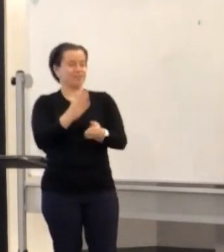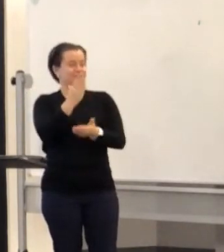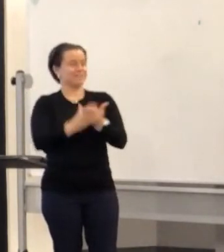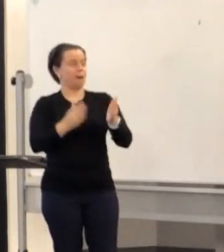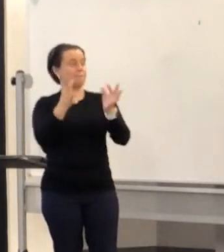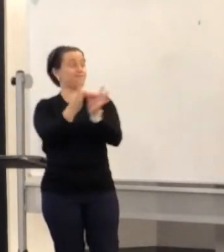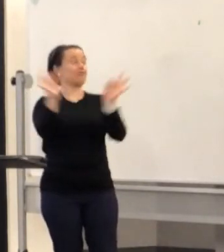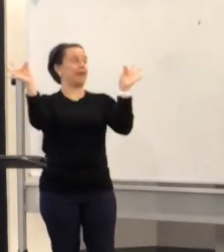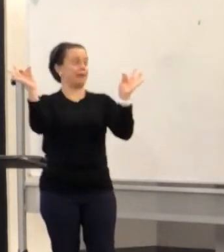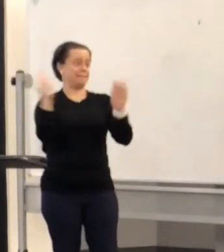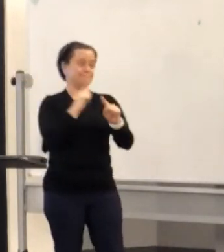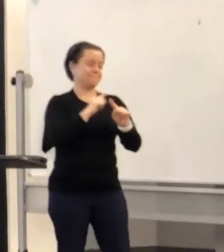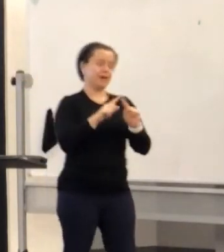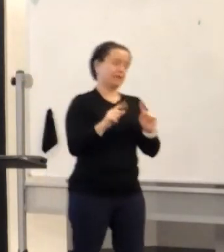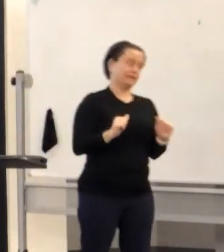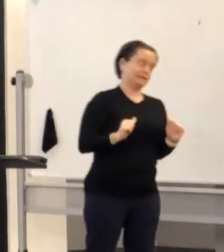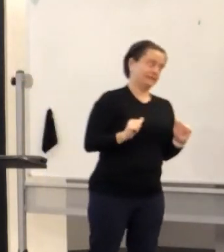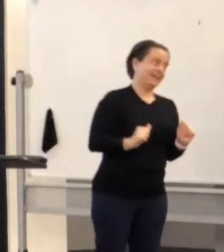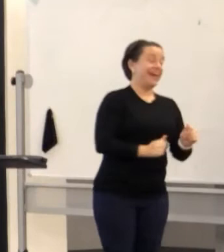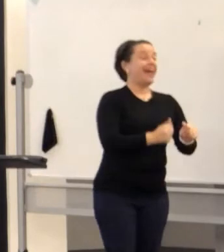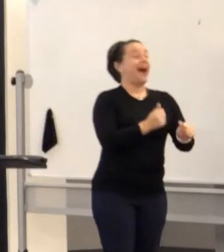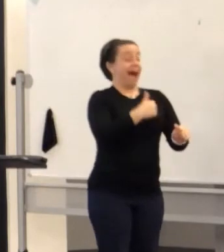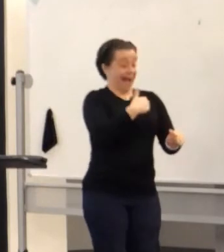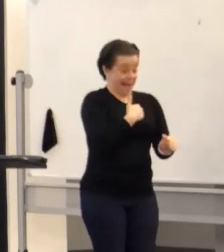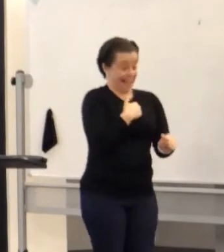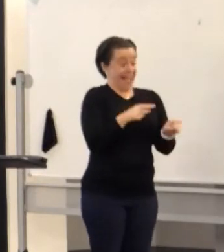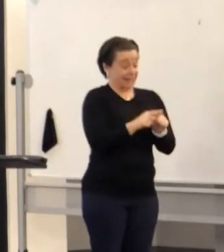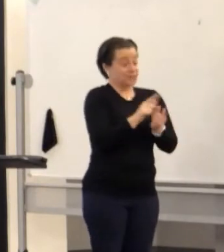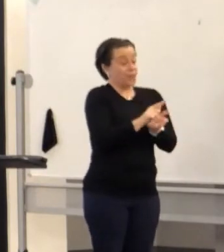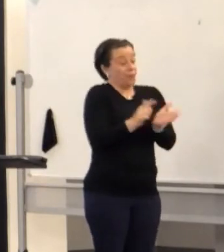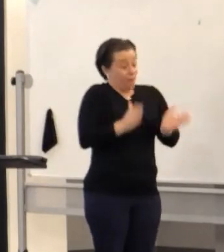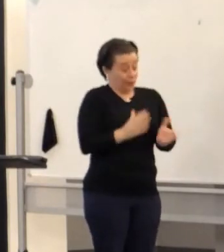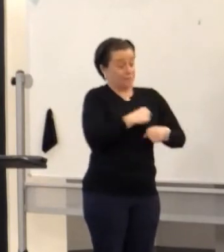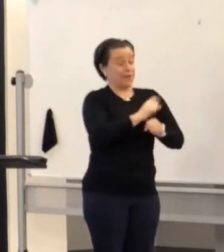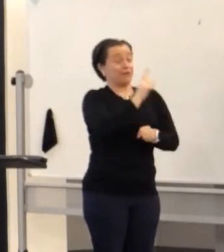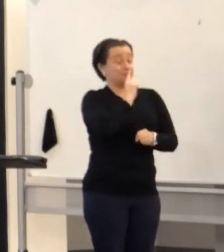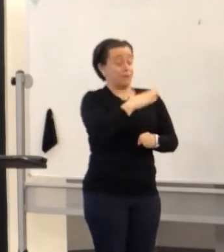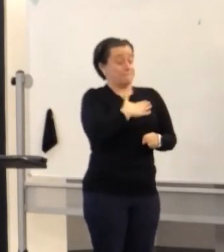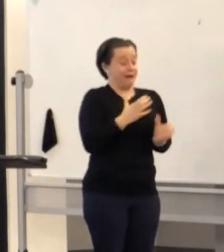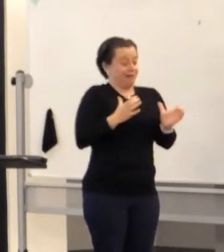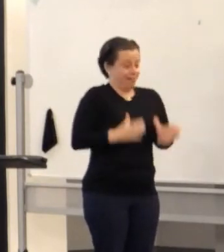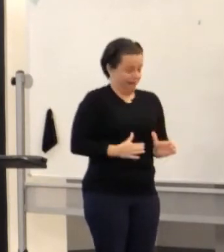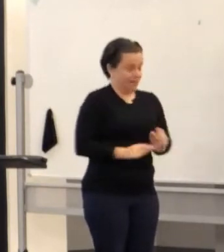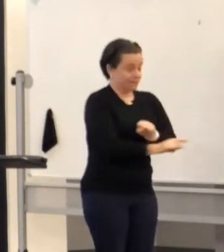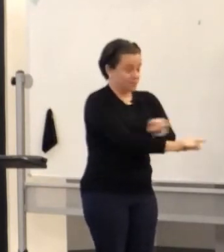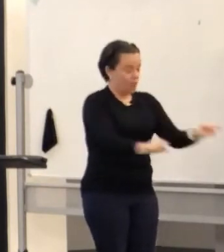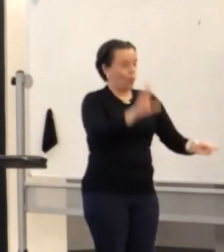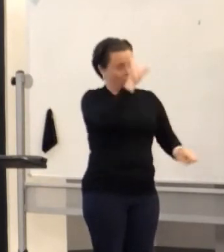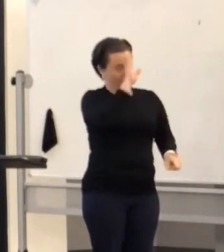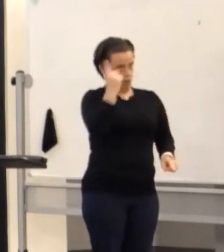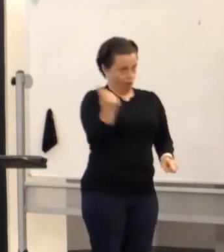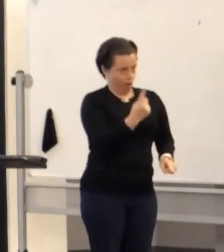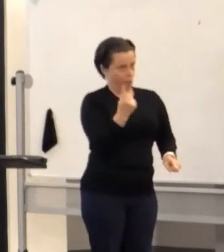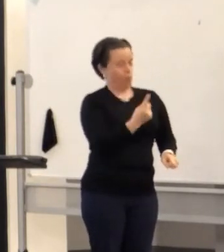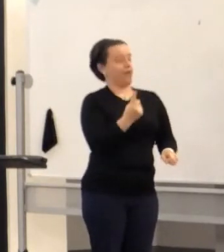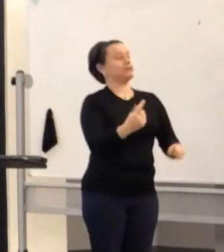of trying to make sure that any work a client of mine does keeps open the option of being patented, we like to make sure that we look